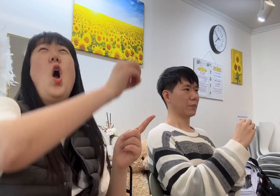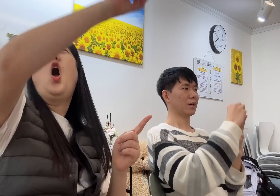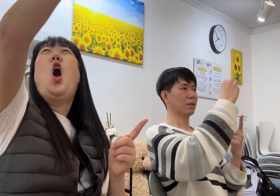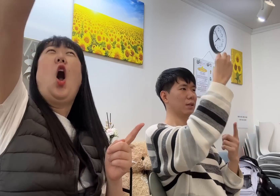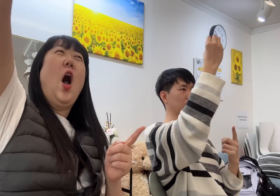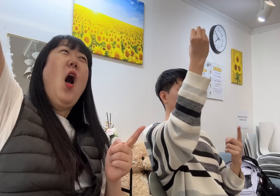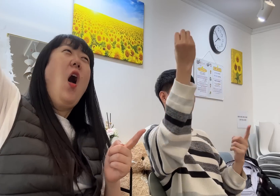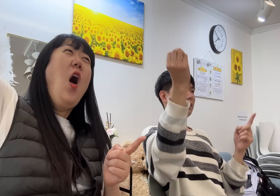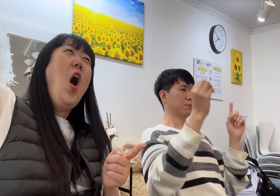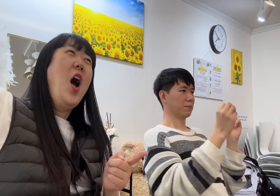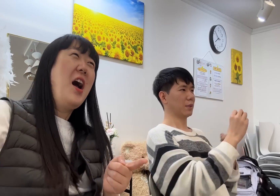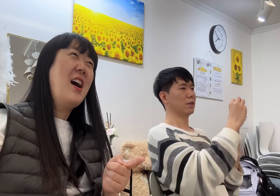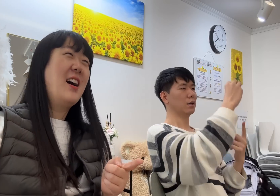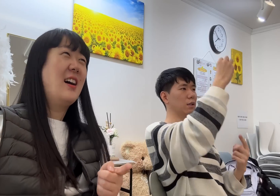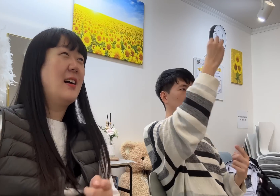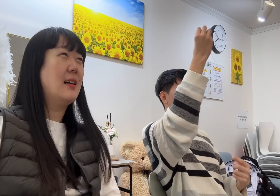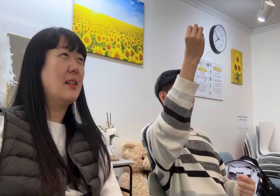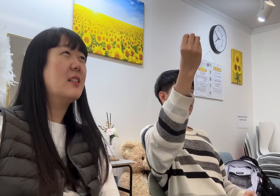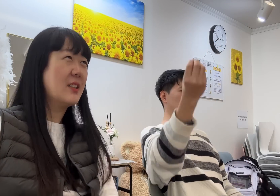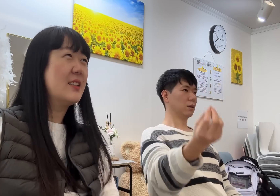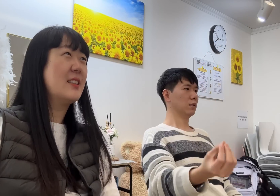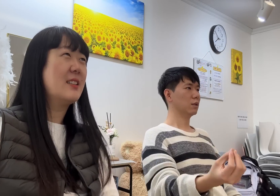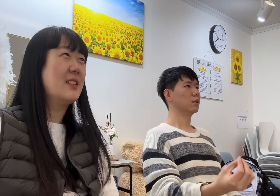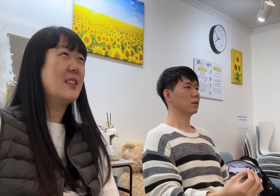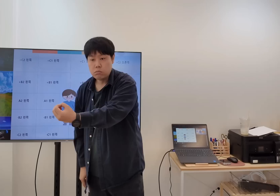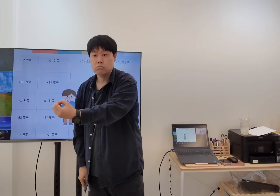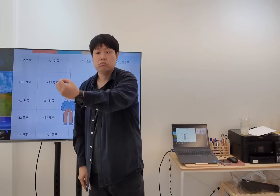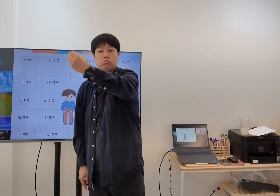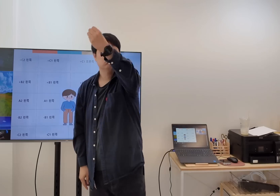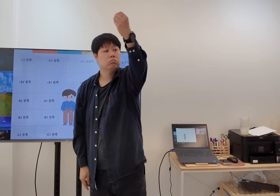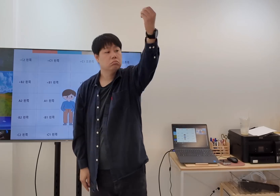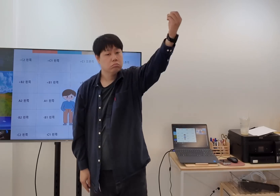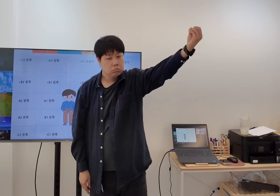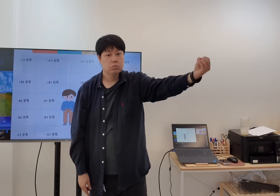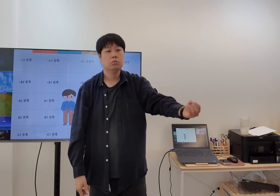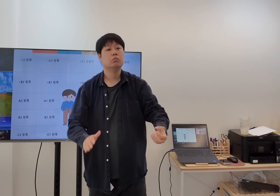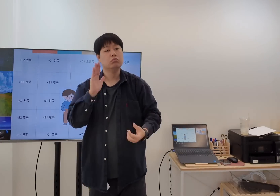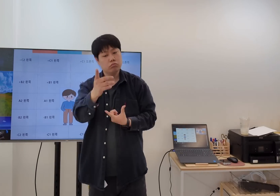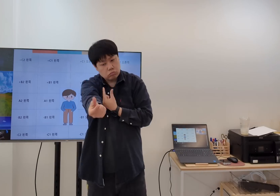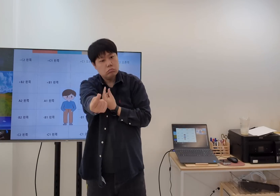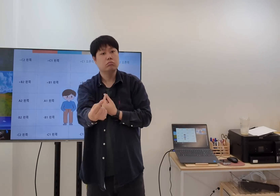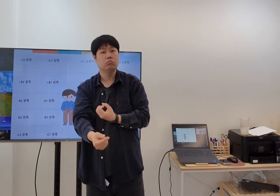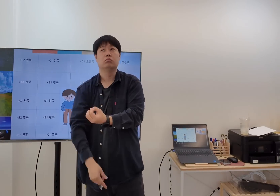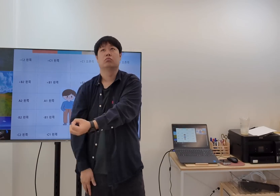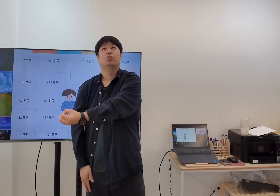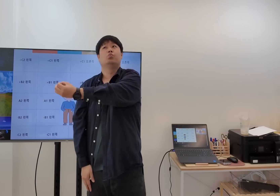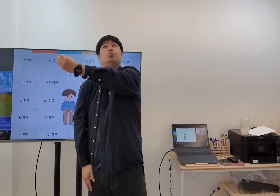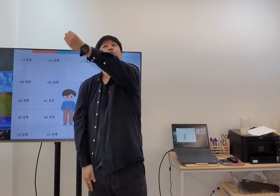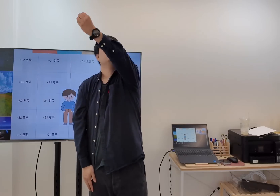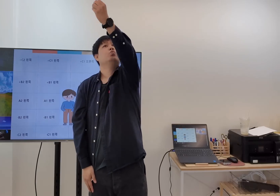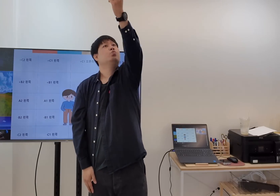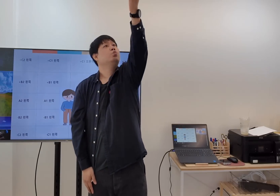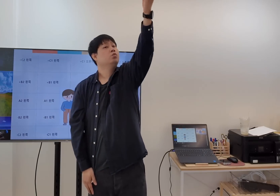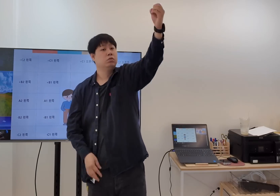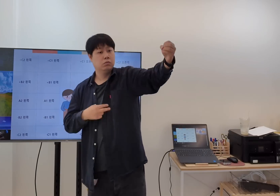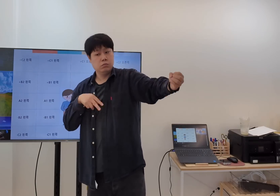Far in the sky~~~ While copying the student's answer. It will fly far in the sky.